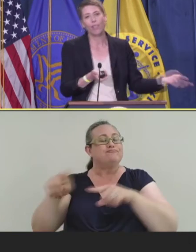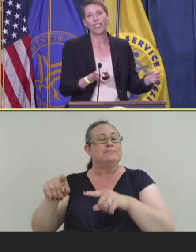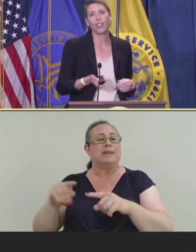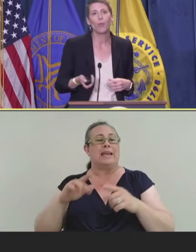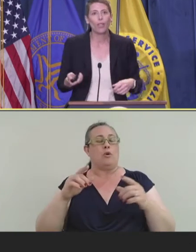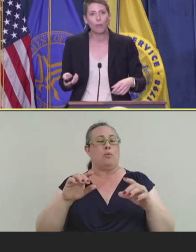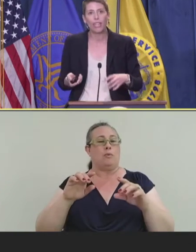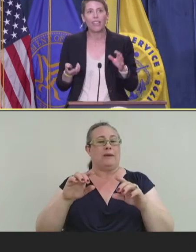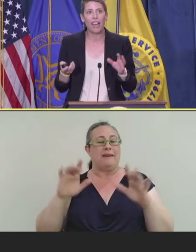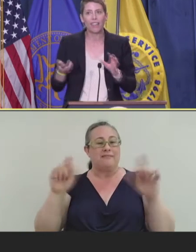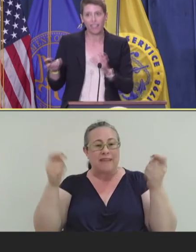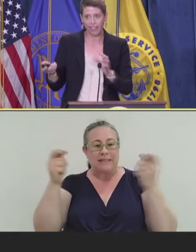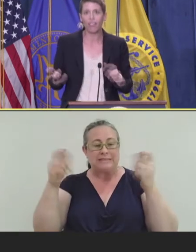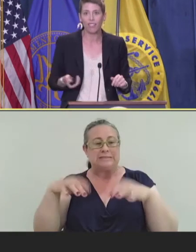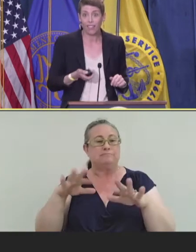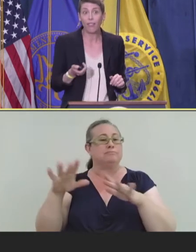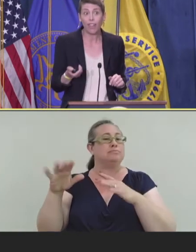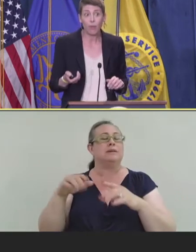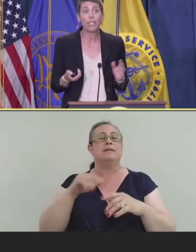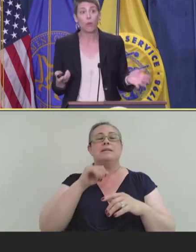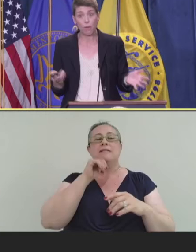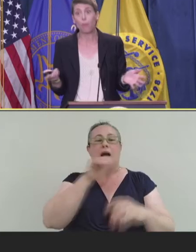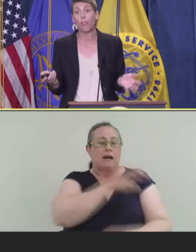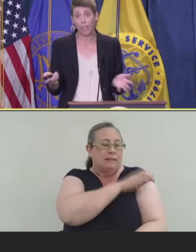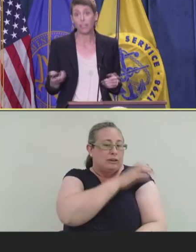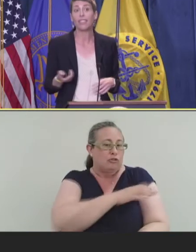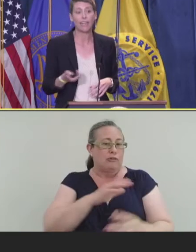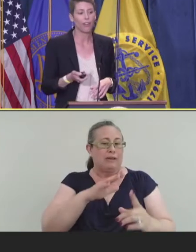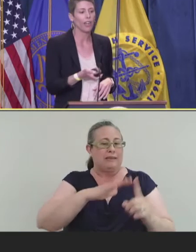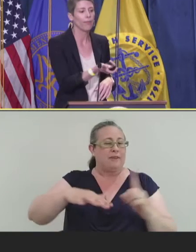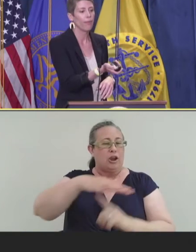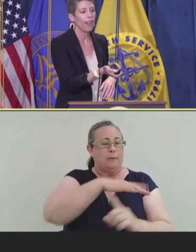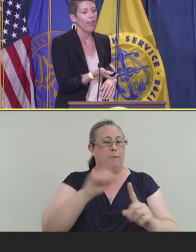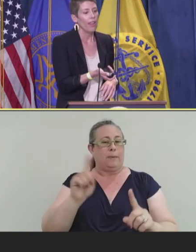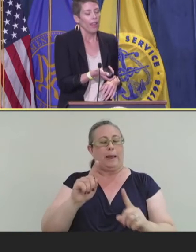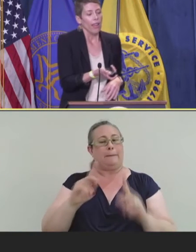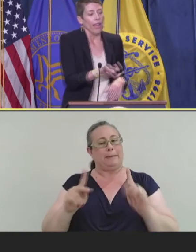to Dr. Warren's point, non-clinical environments where people felt safer.